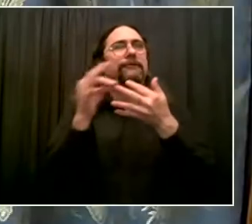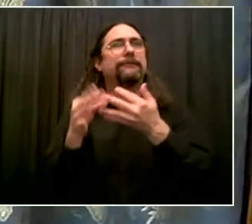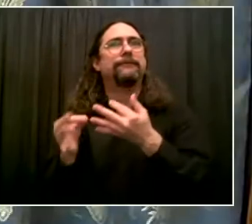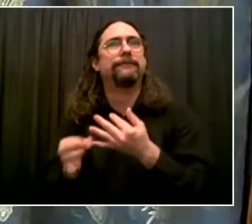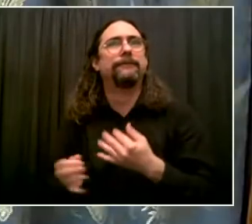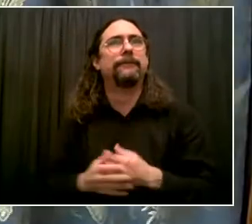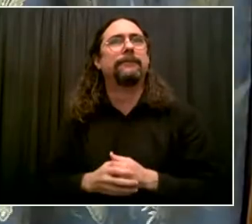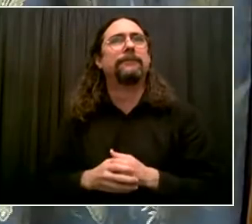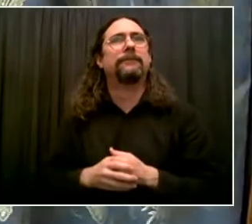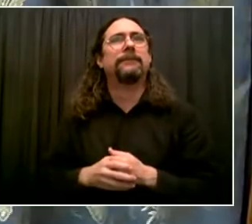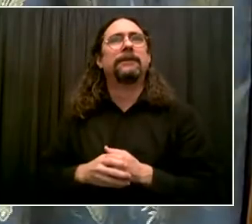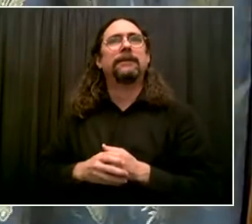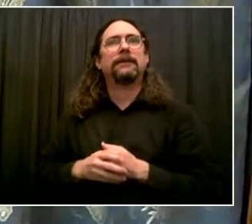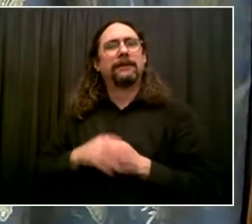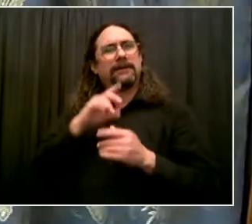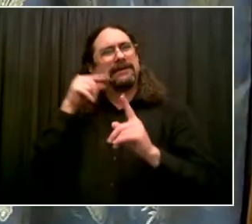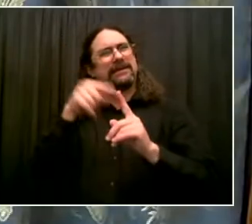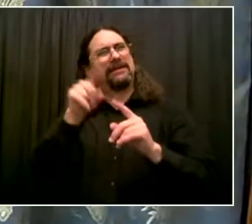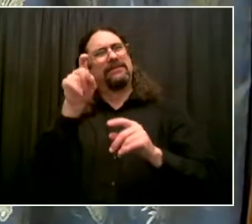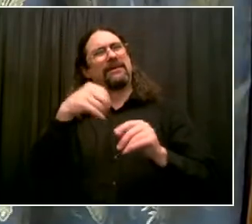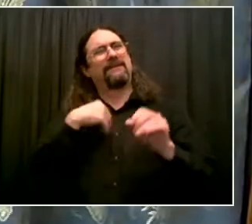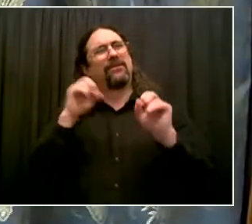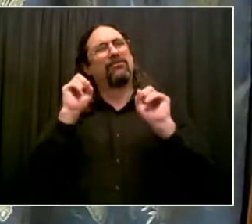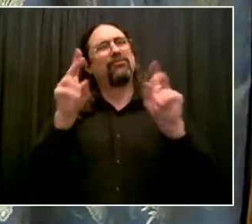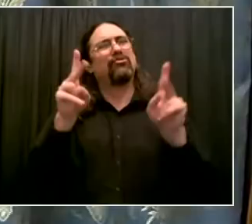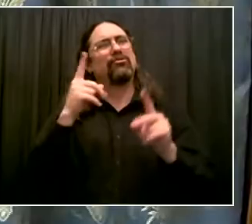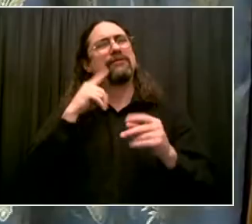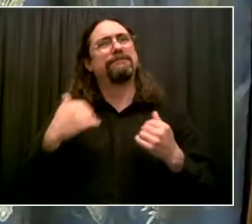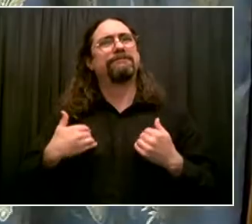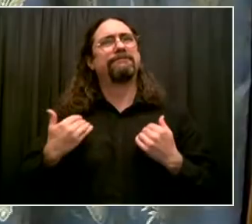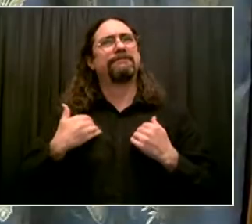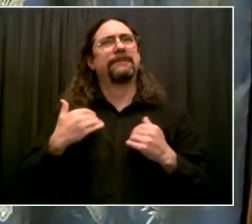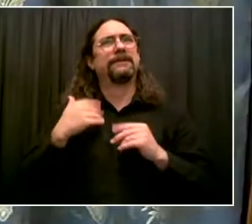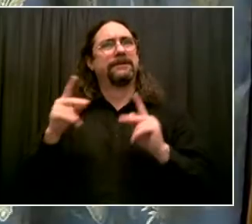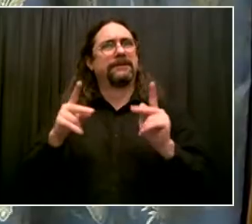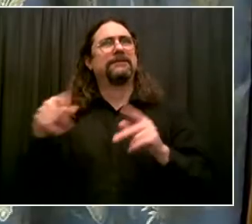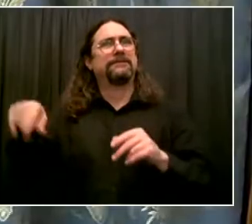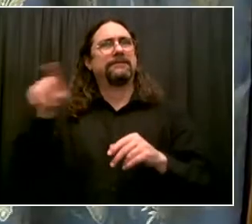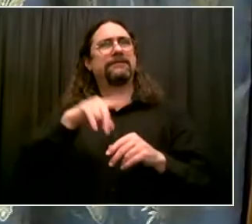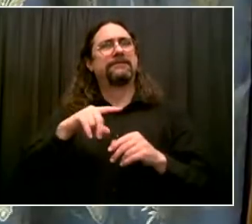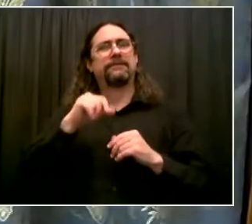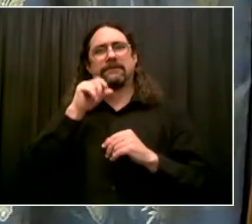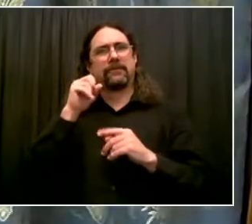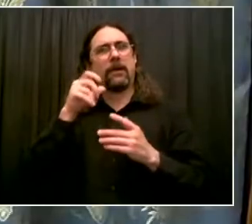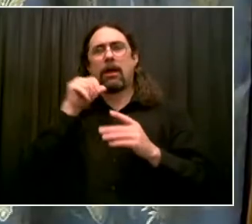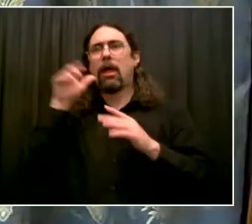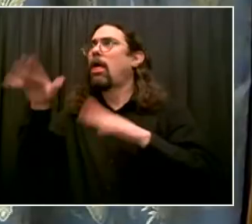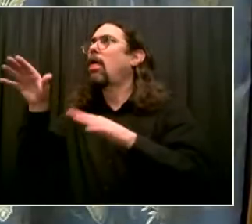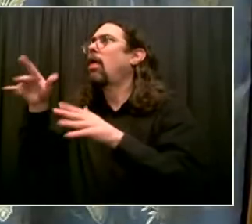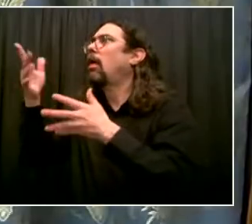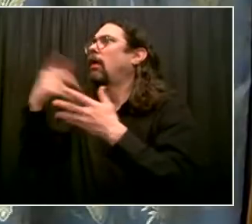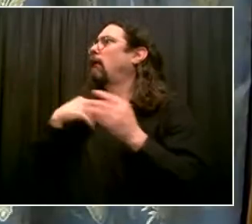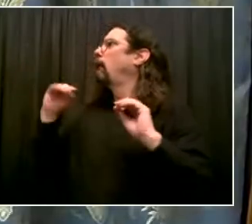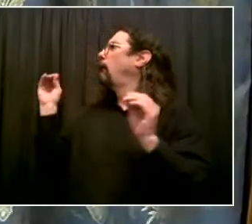AND THAT WE BRING UP THE NEXGEN RACIAL SO THAT NEXGEN RACIAL IS NOT TAKING UP THE EXACT SAME